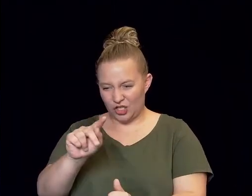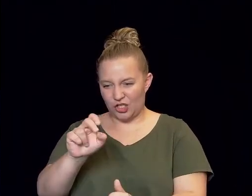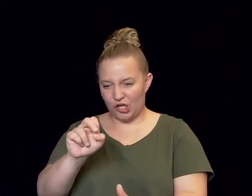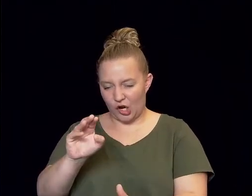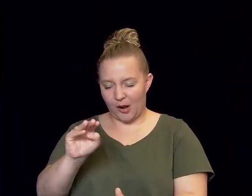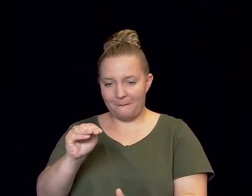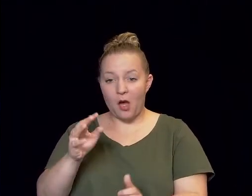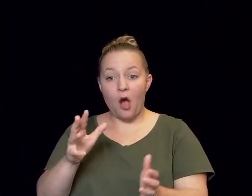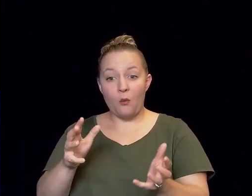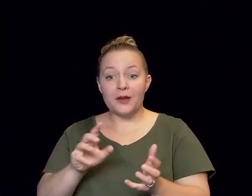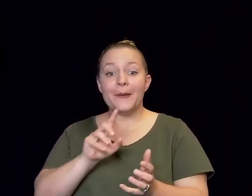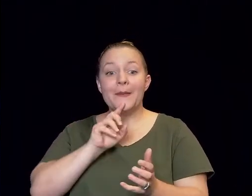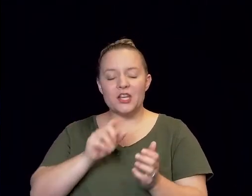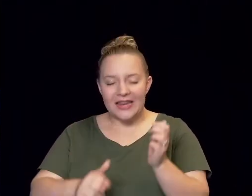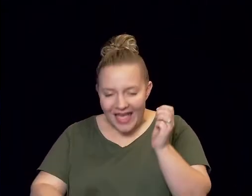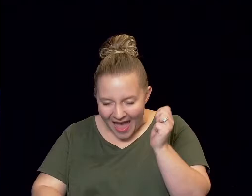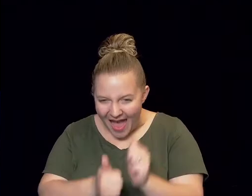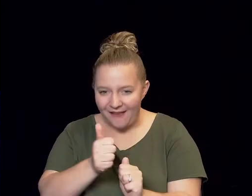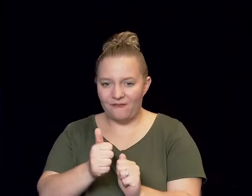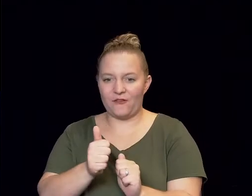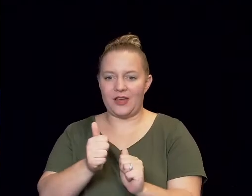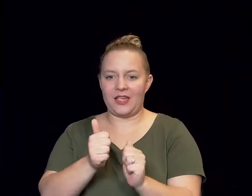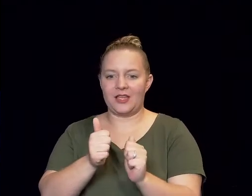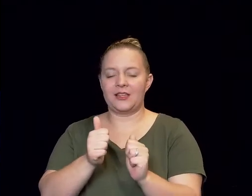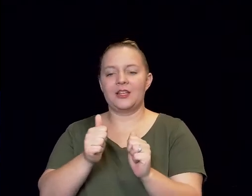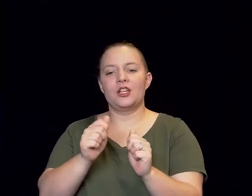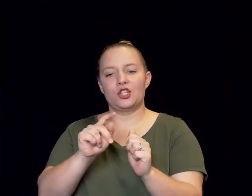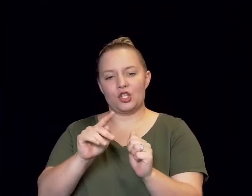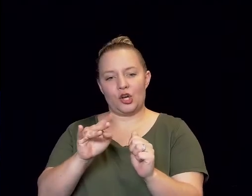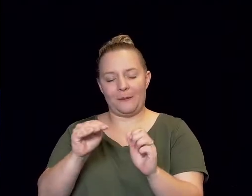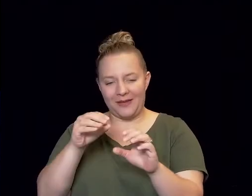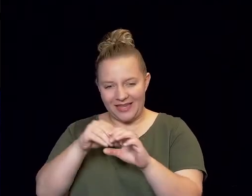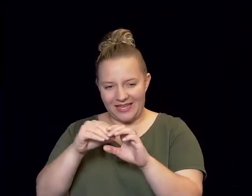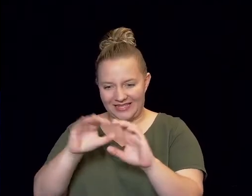to make sure that every single term inside the parentheses gets the same amount 11. So